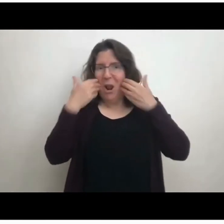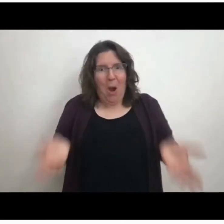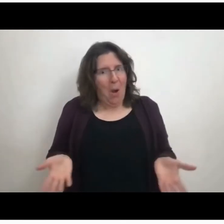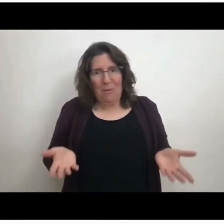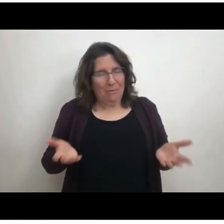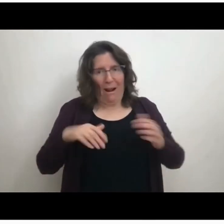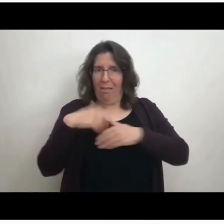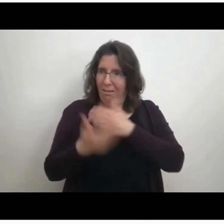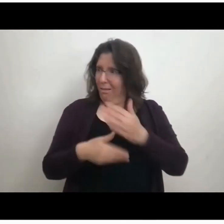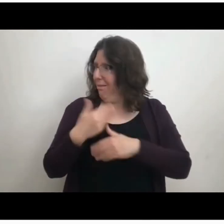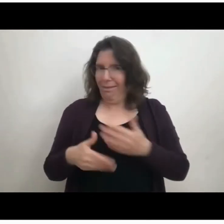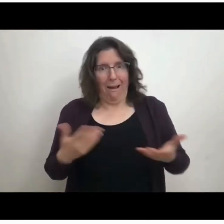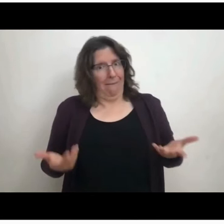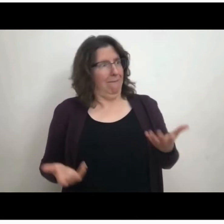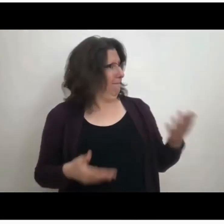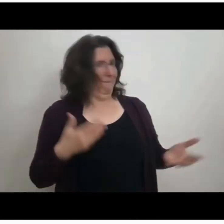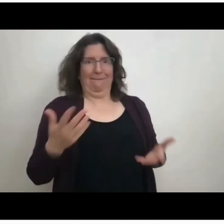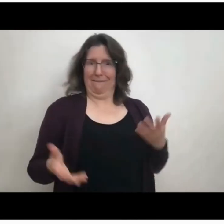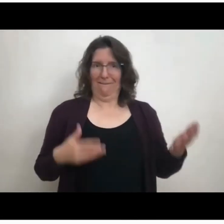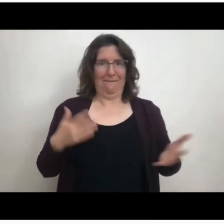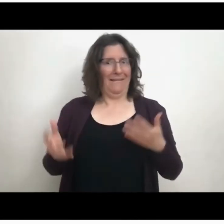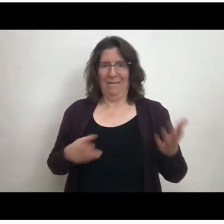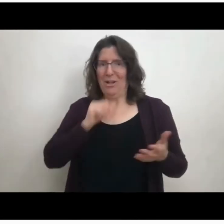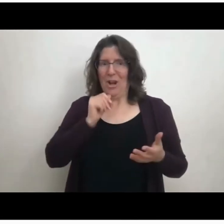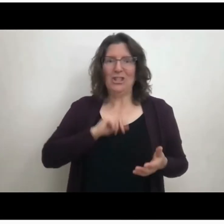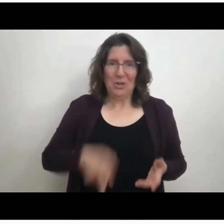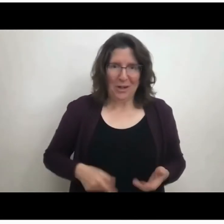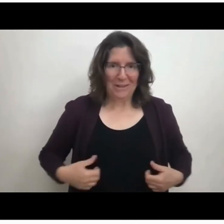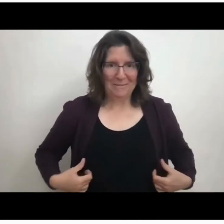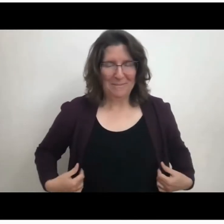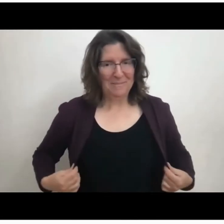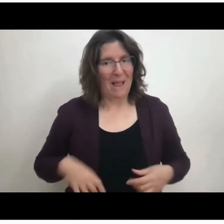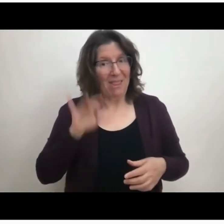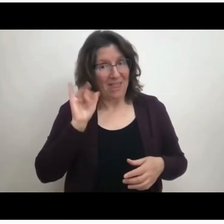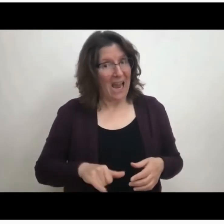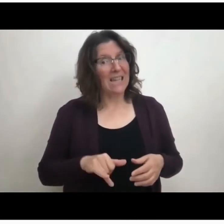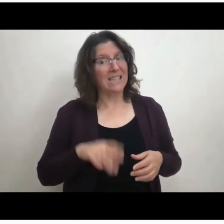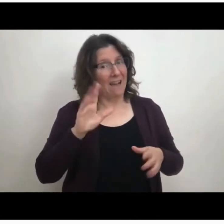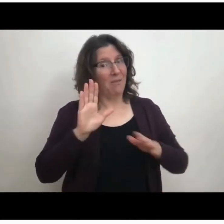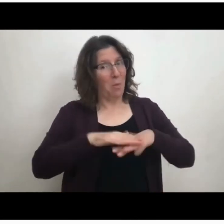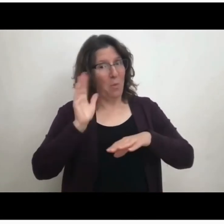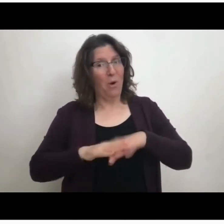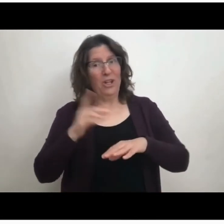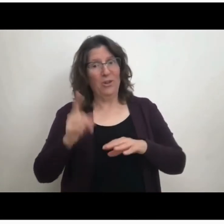So many of our activities came organically and we had no idea where they would lead.